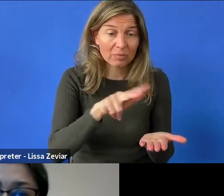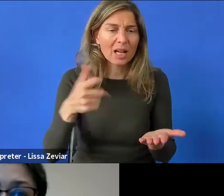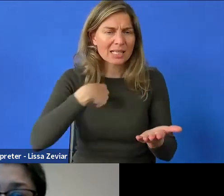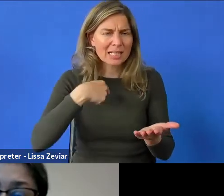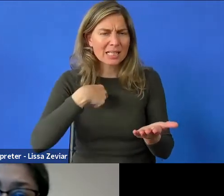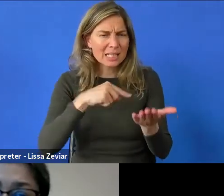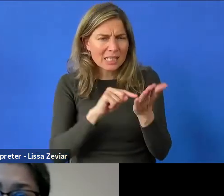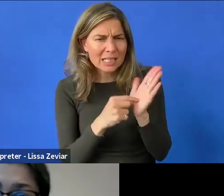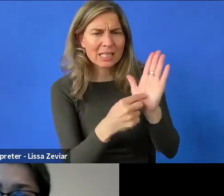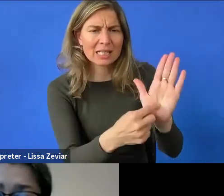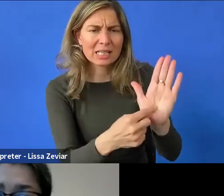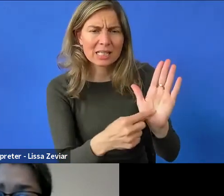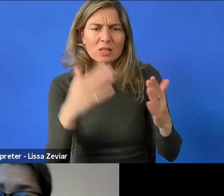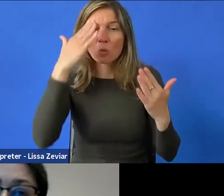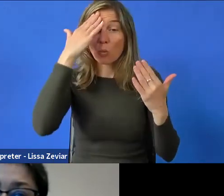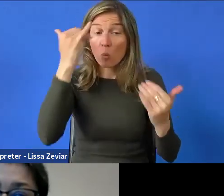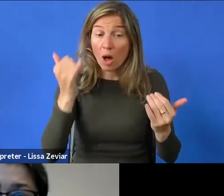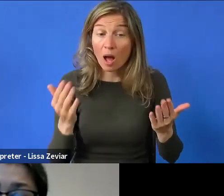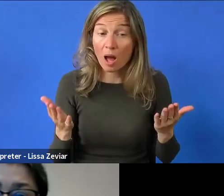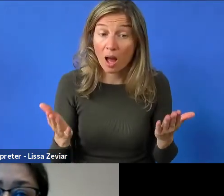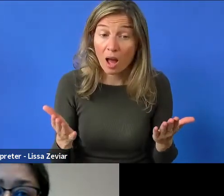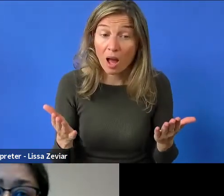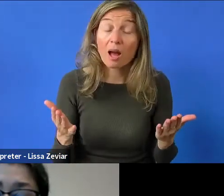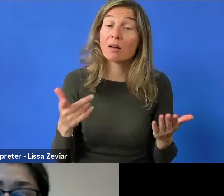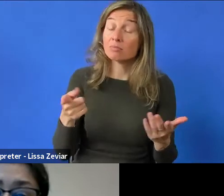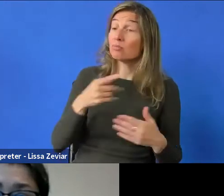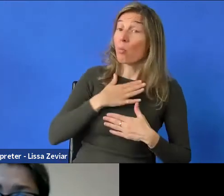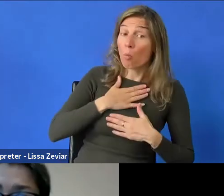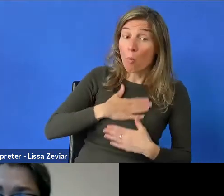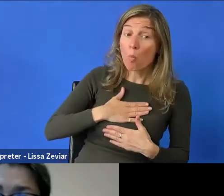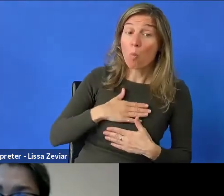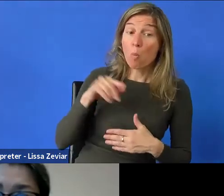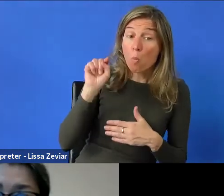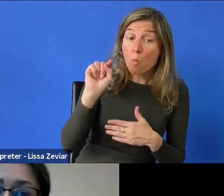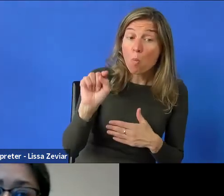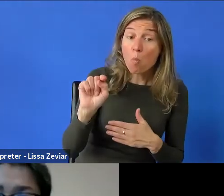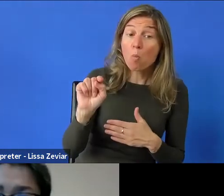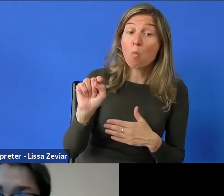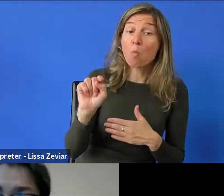and planning to submit material for an individual complaint or inquiry,